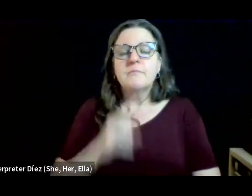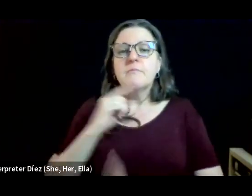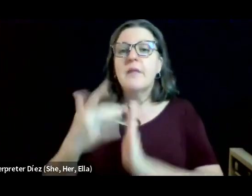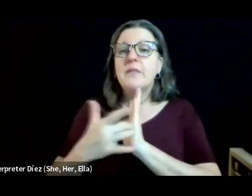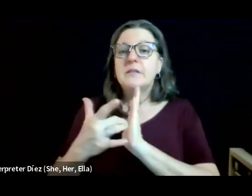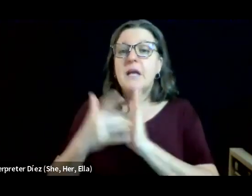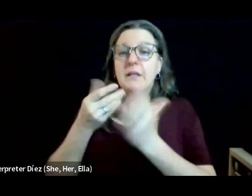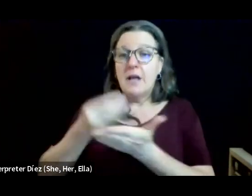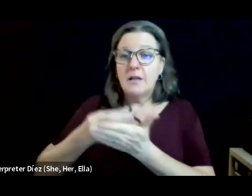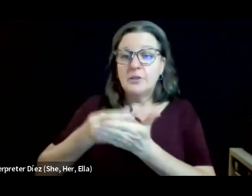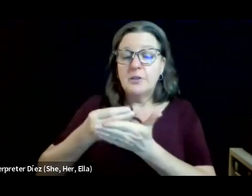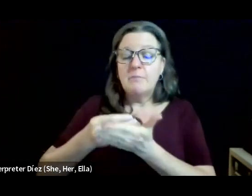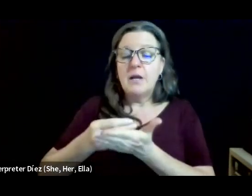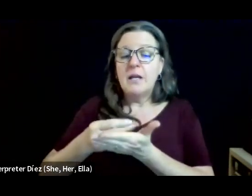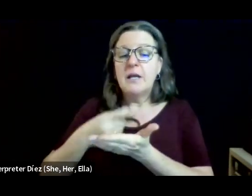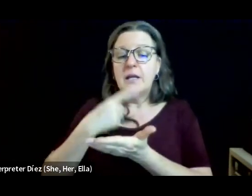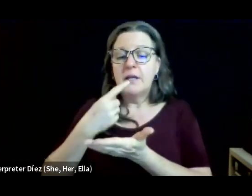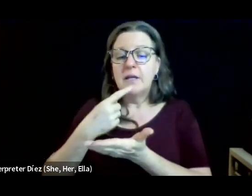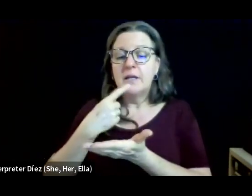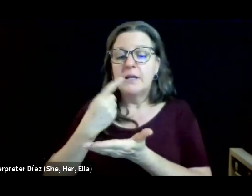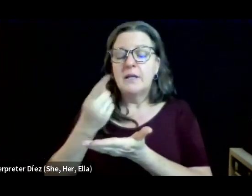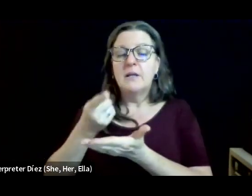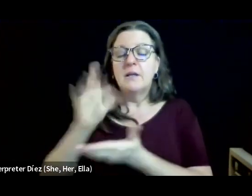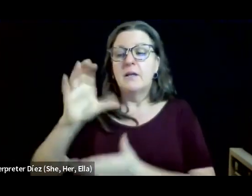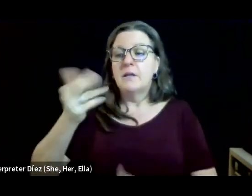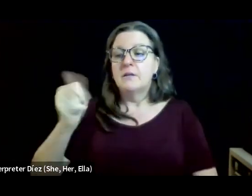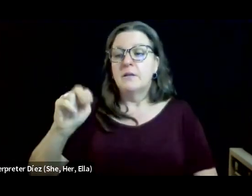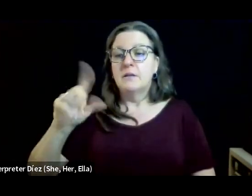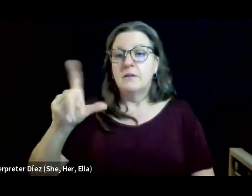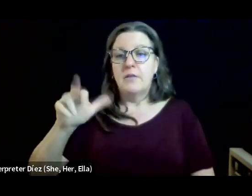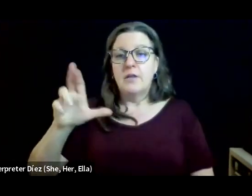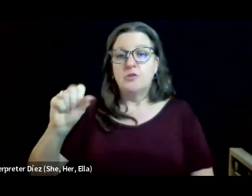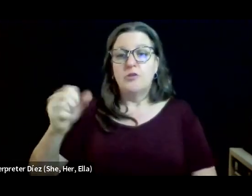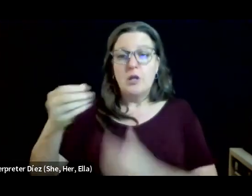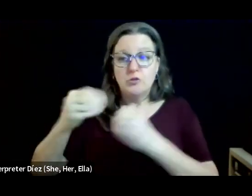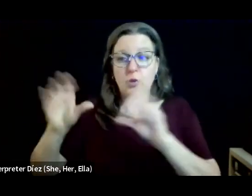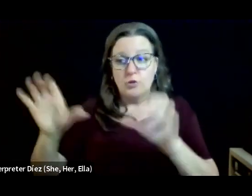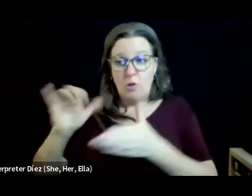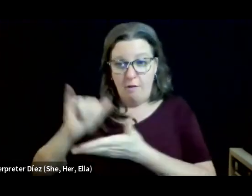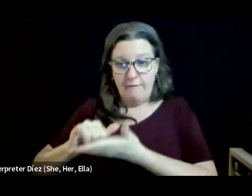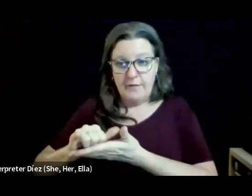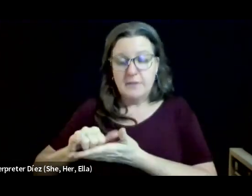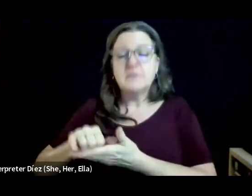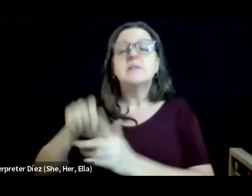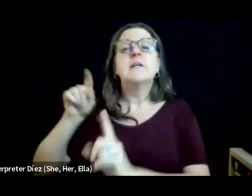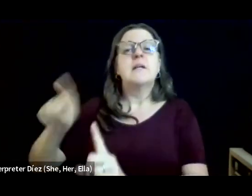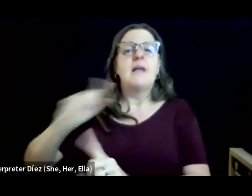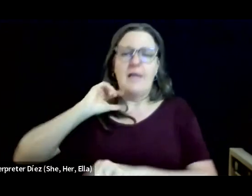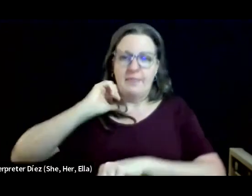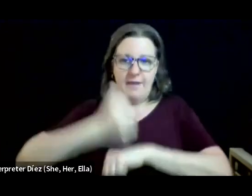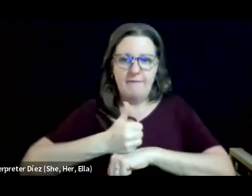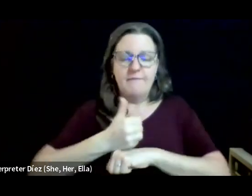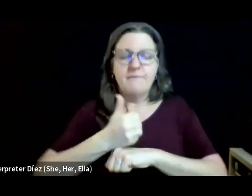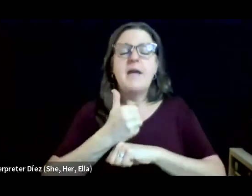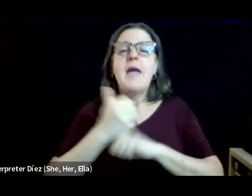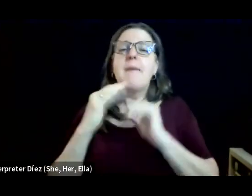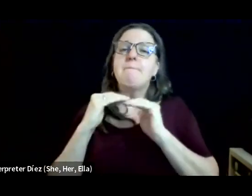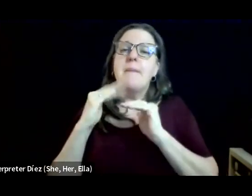said that they'll- has the Chancellor's office doing it. And the Chancellor's office has put a minimum amount for all Districts in there.